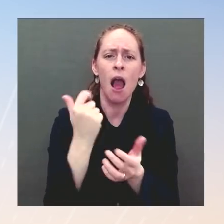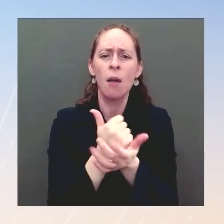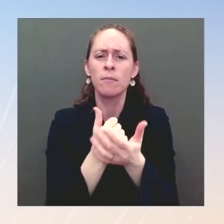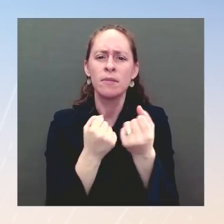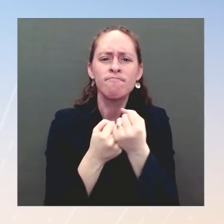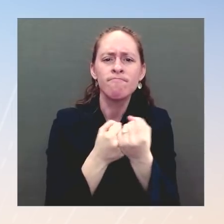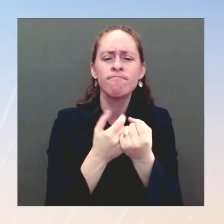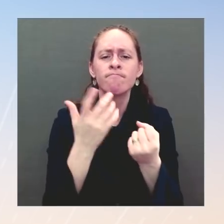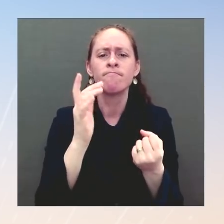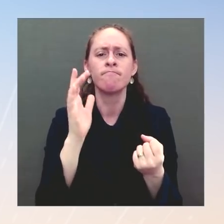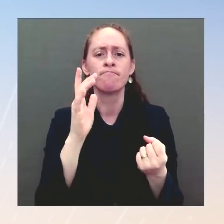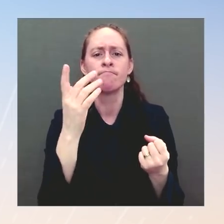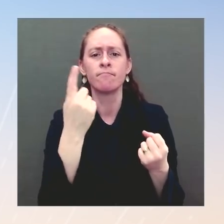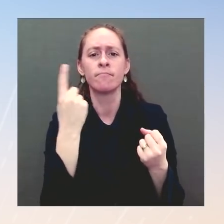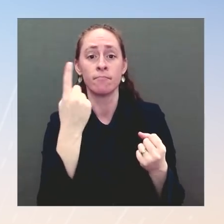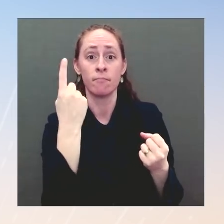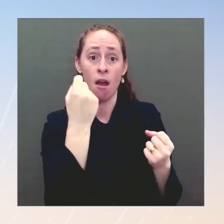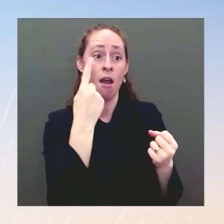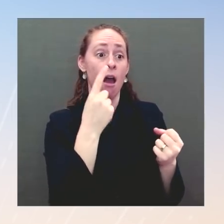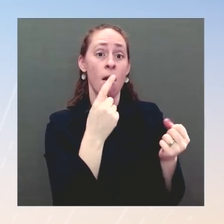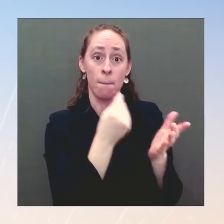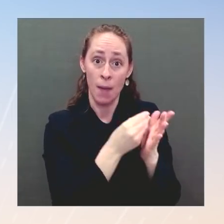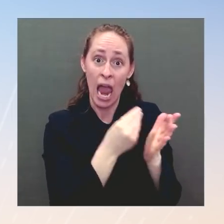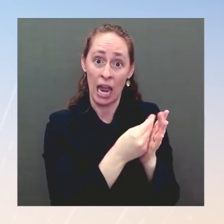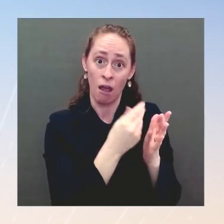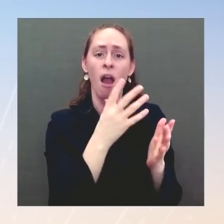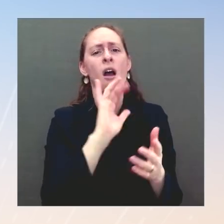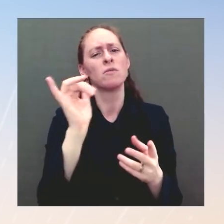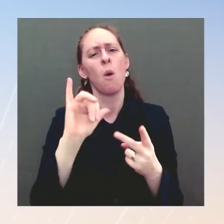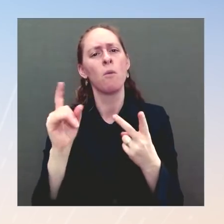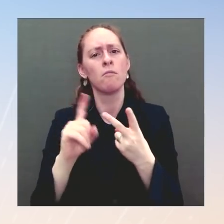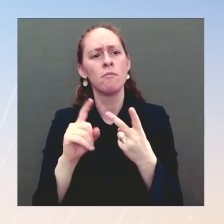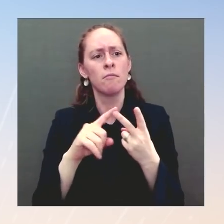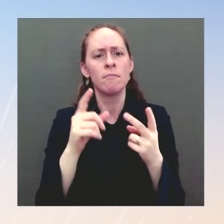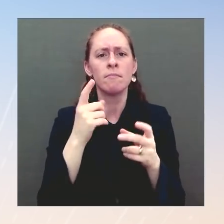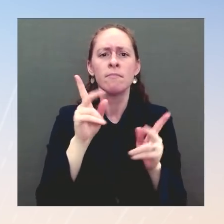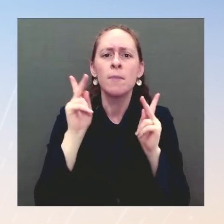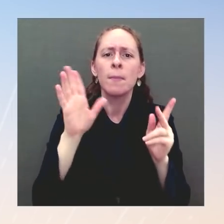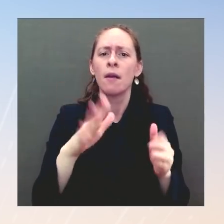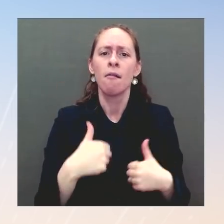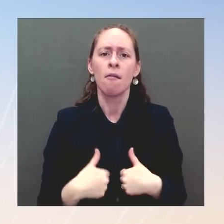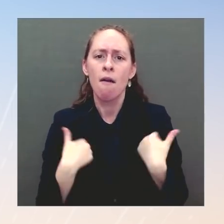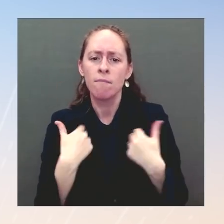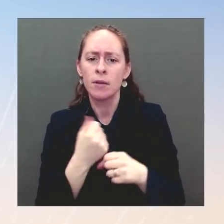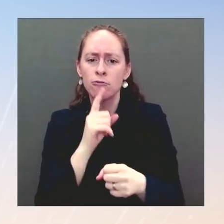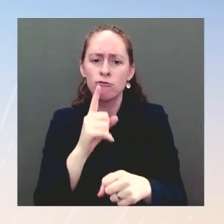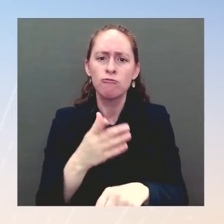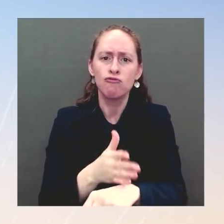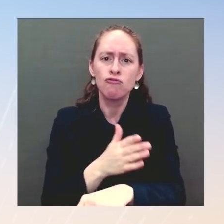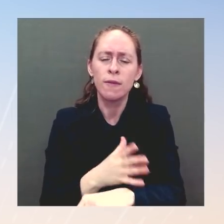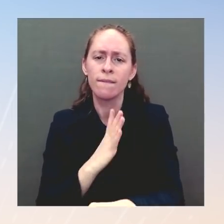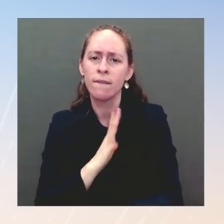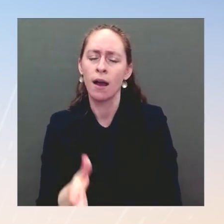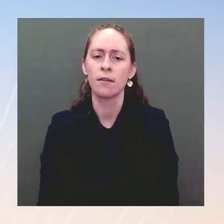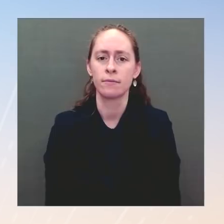but we will continue to be a large provider and supporter of financial and economic assistance to Ukraine. The Press: A new AP poll